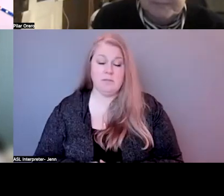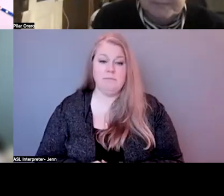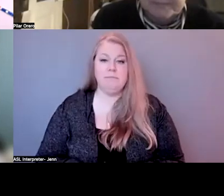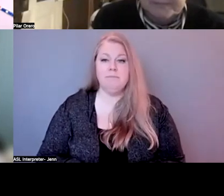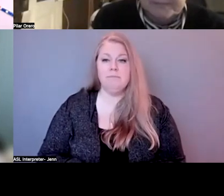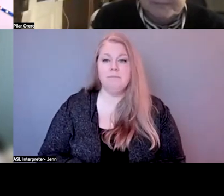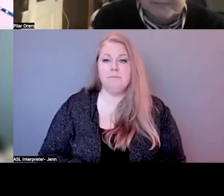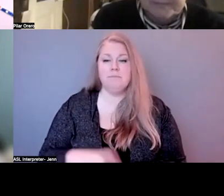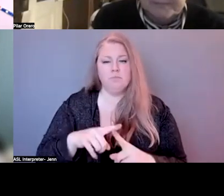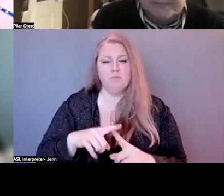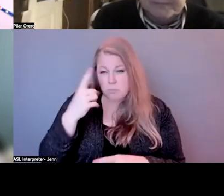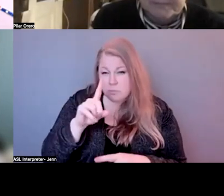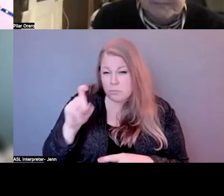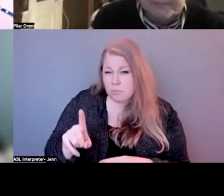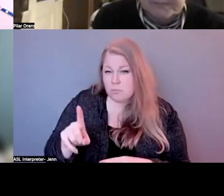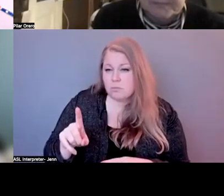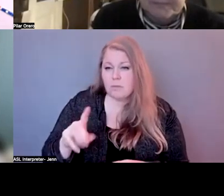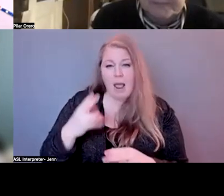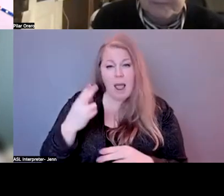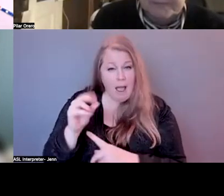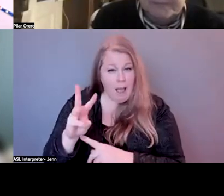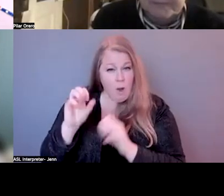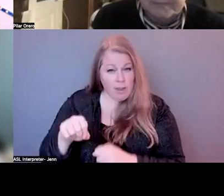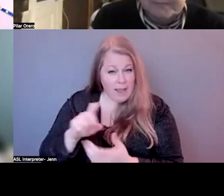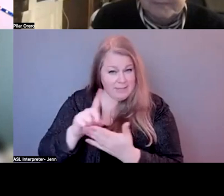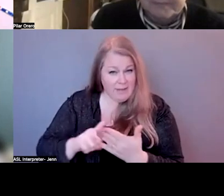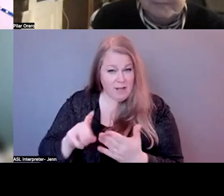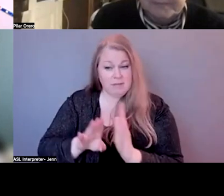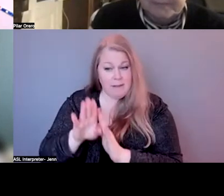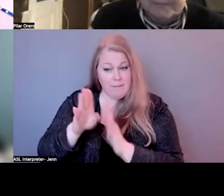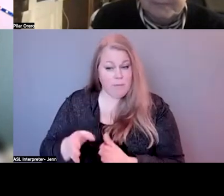understand the question is how can designers and developers make more accessible applications?